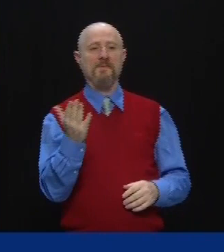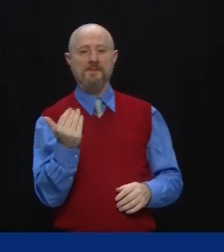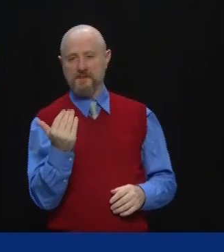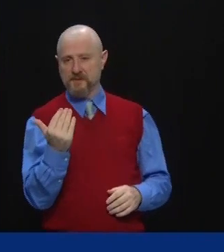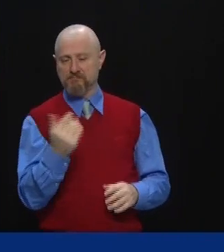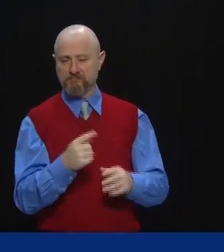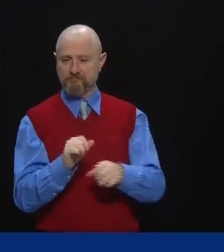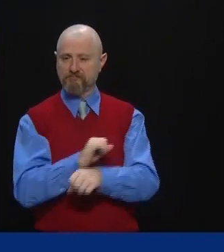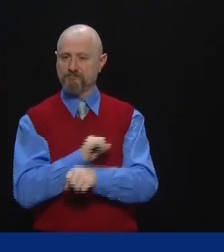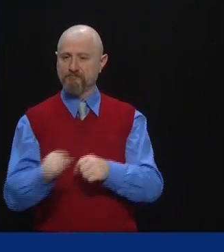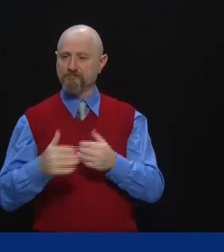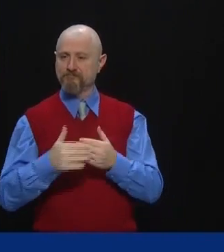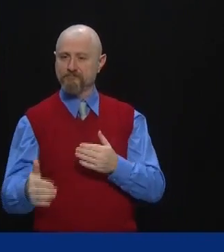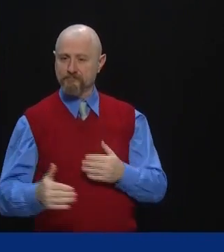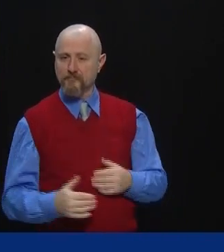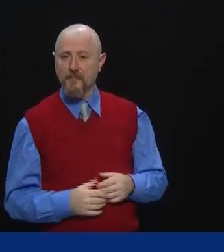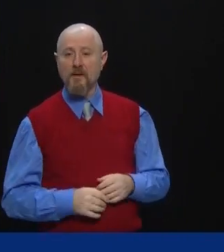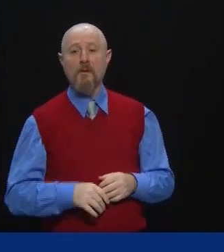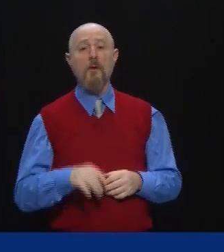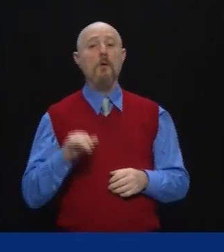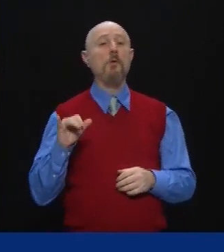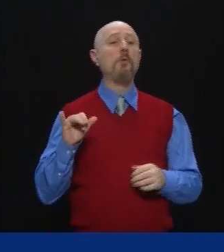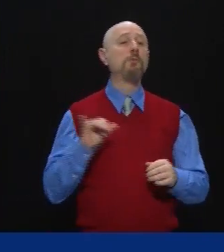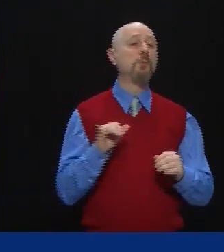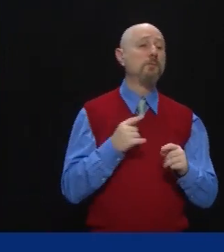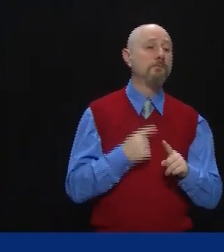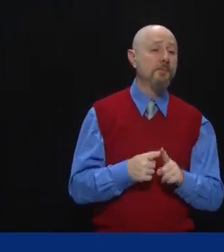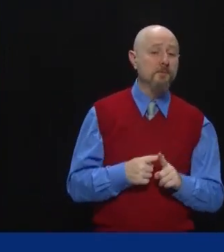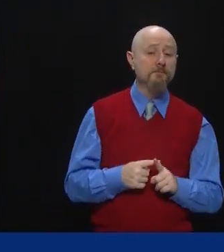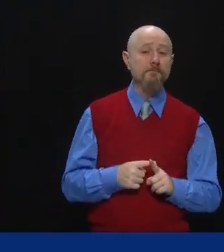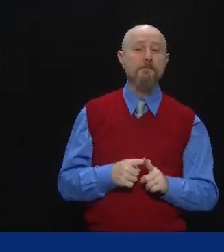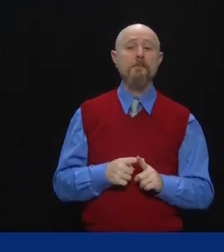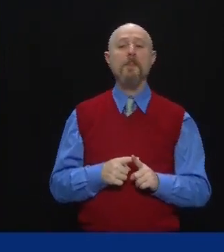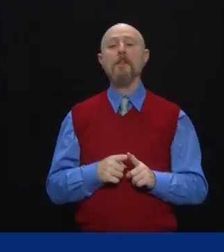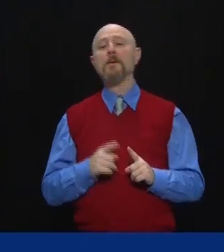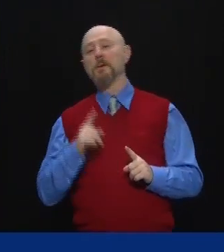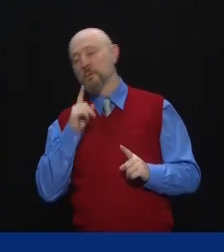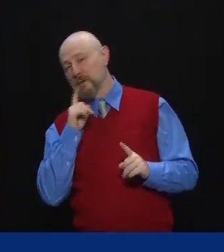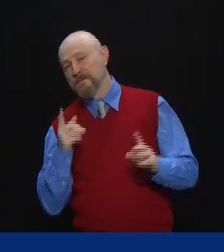ELIGIBLE FOR A BOOSTER. THIS TAKES EFFECT ON JANUARY